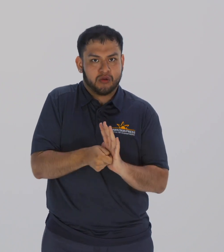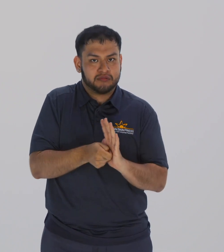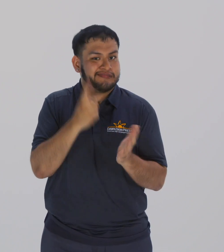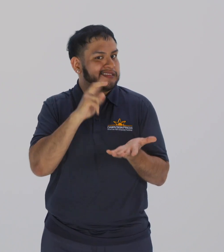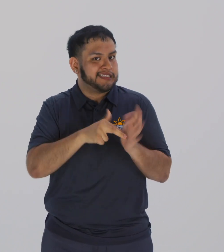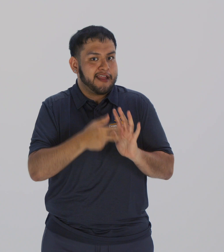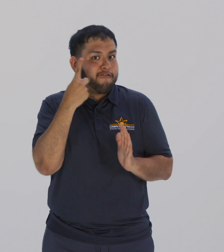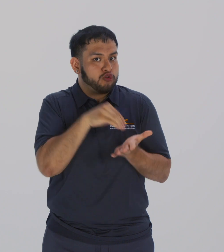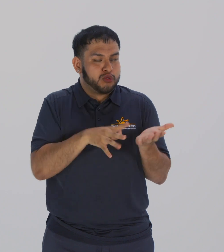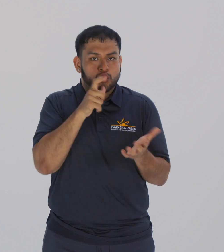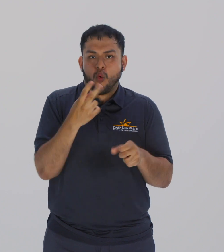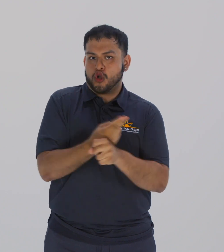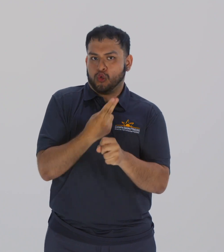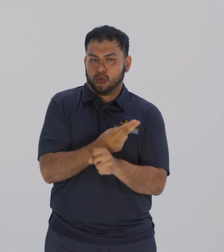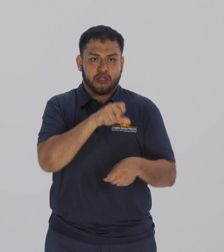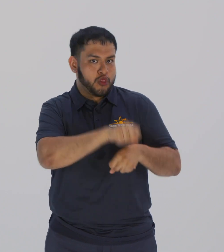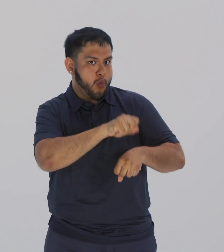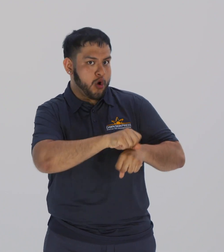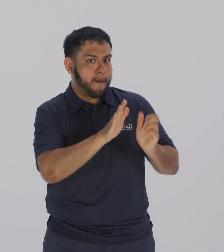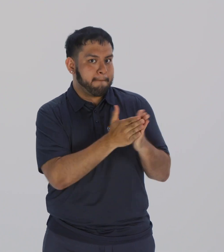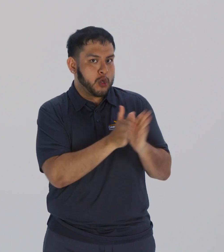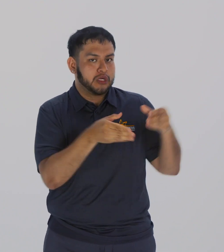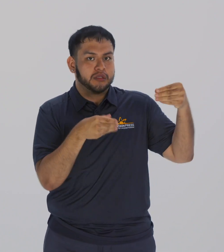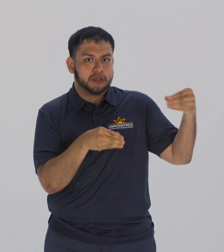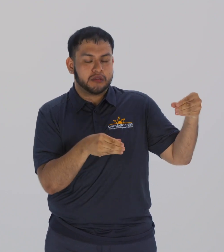and is meant to be used only with the physical workbook.